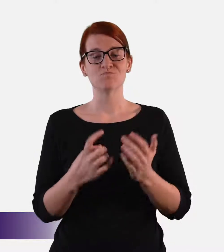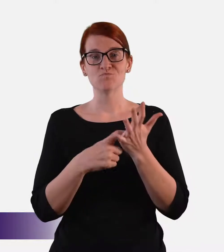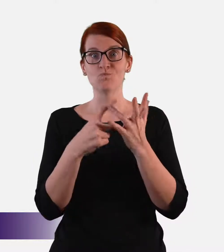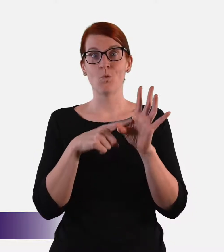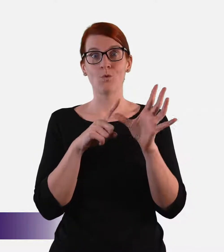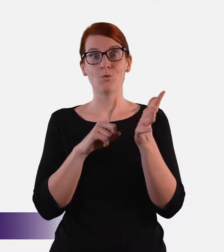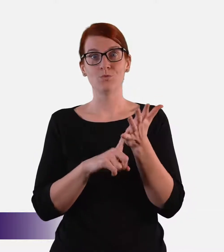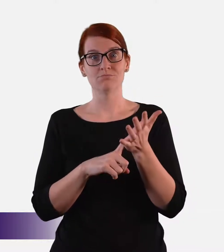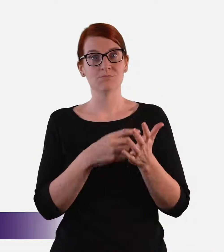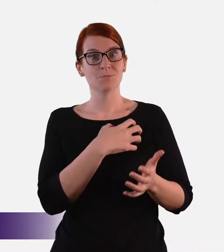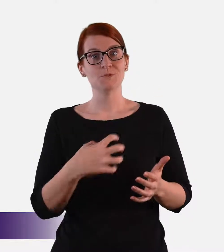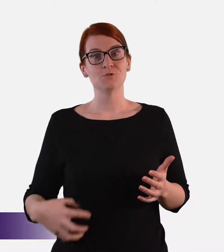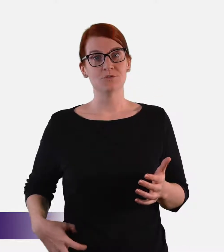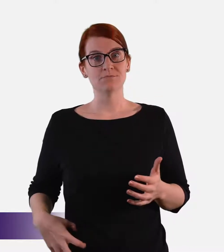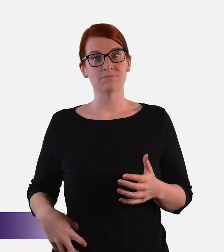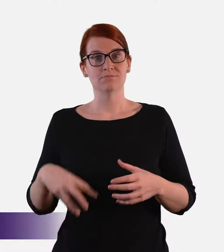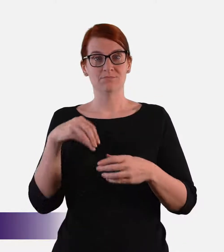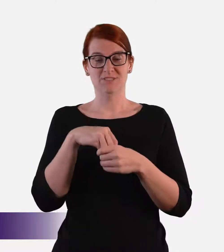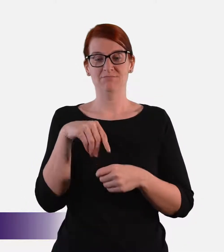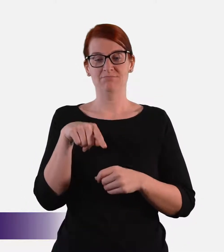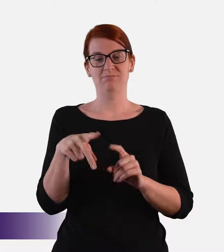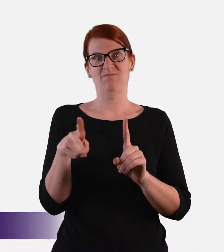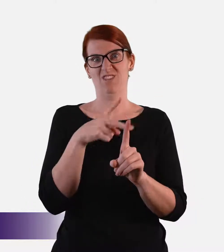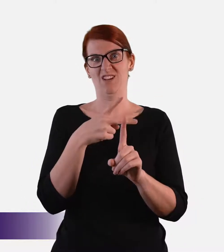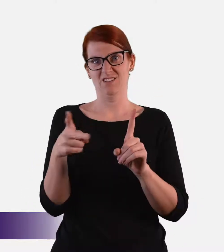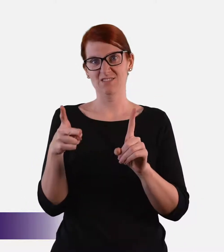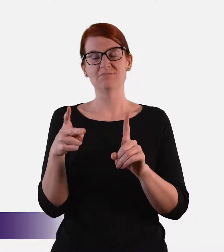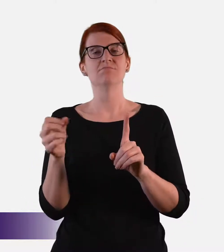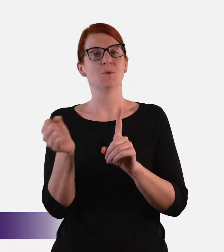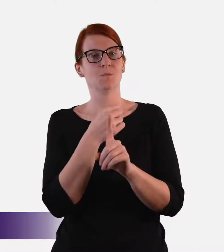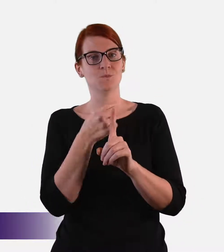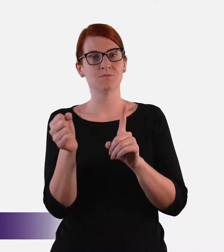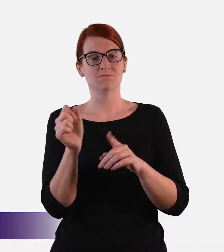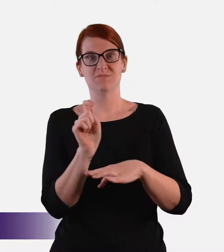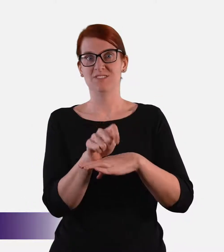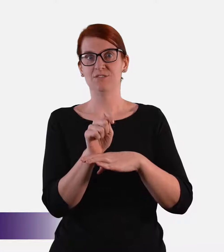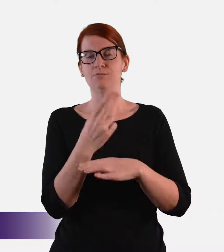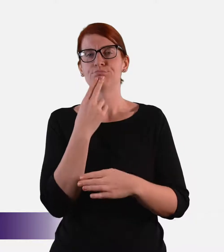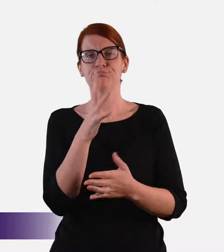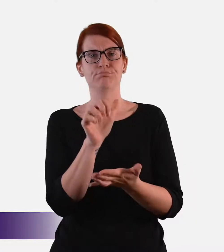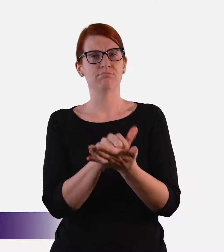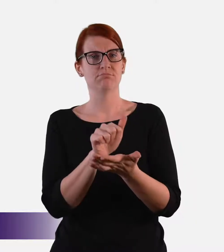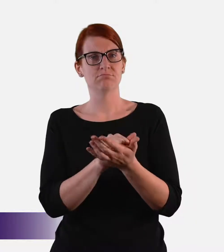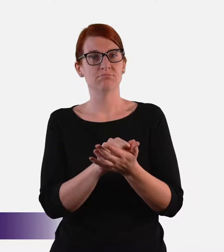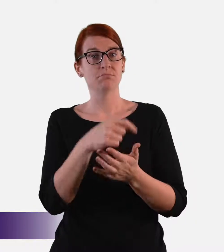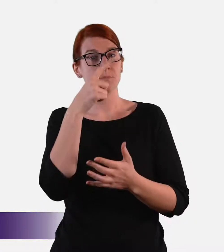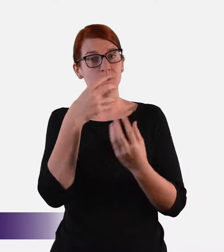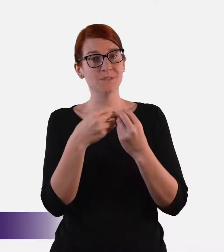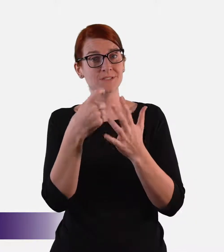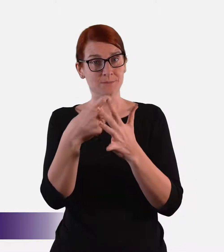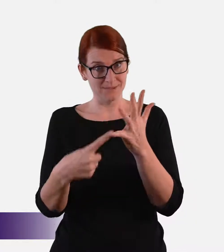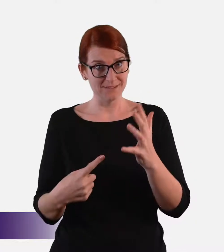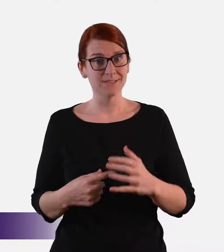the Royal Commission into Violence, Abuse, Neglect and Exploitation of People with Disability -